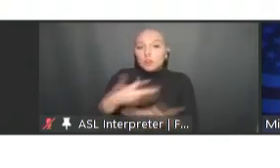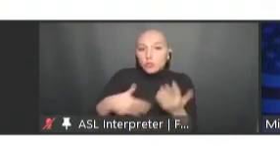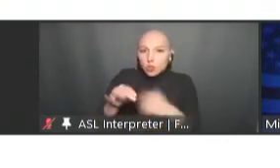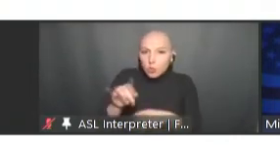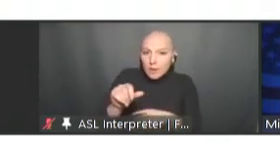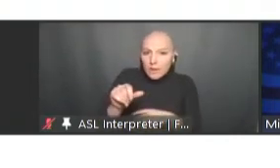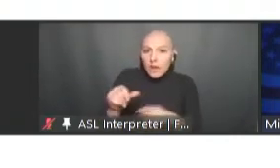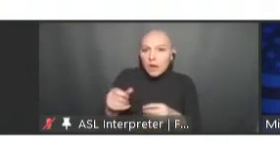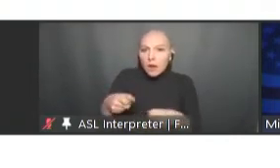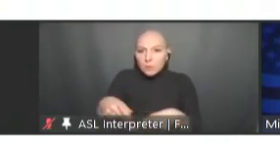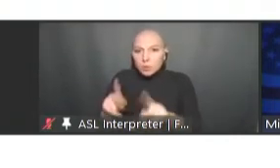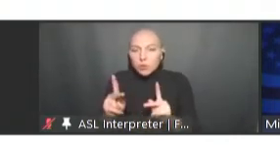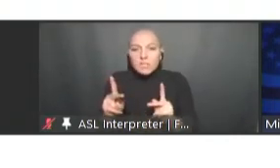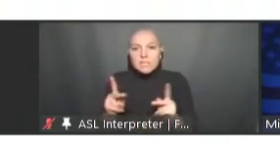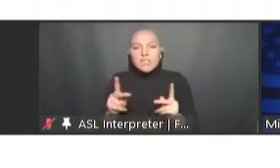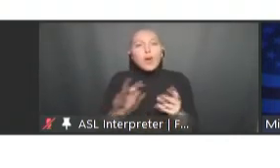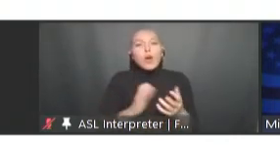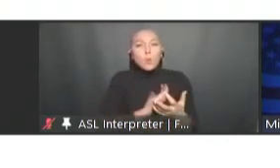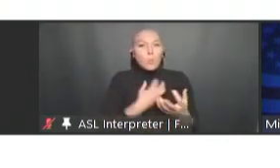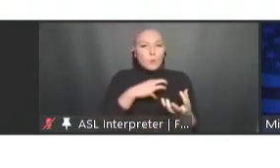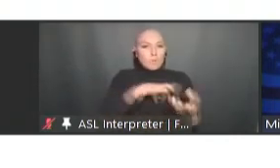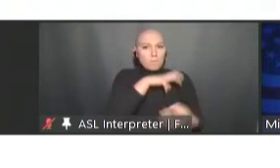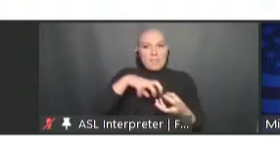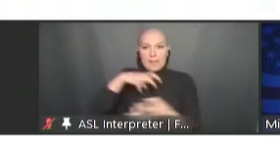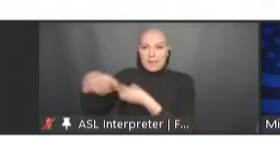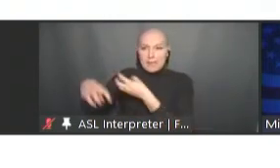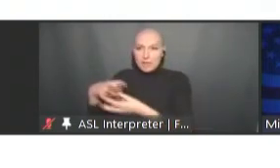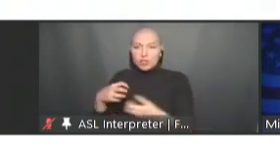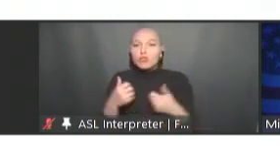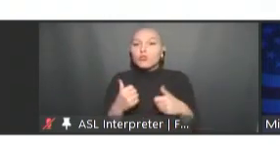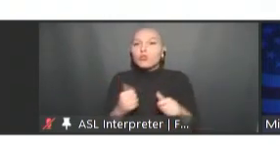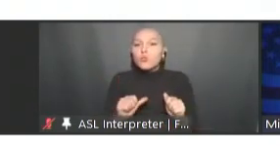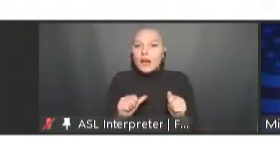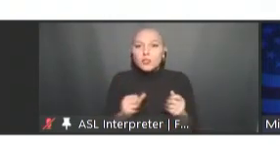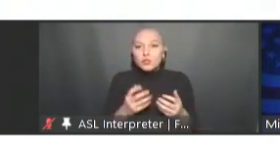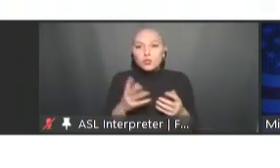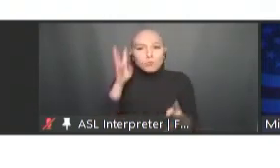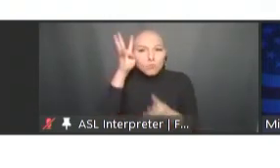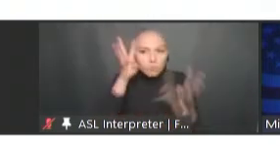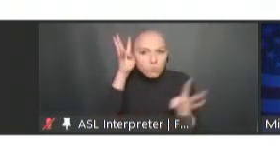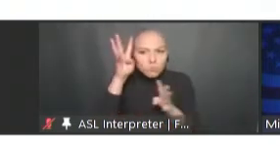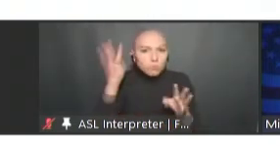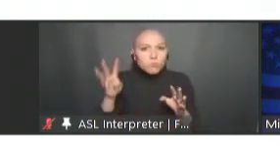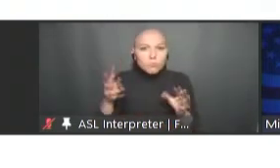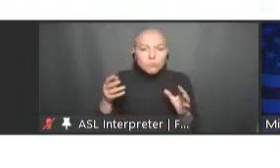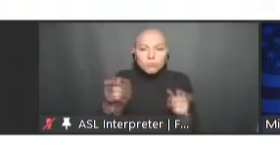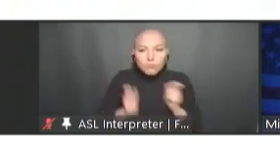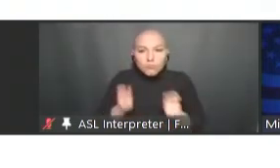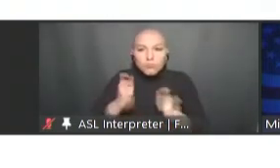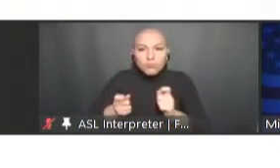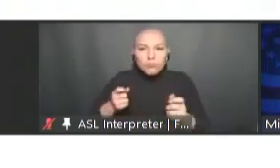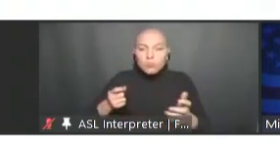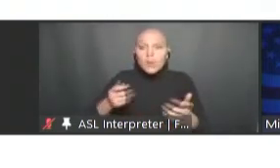it up trying to make sure that we stay creative and share information on a real-time basis.